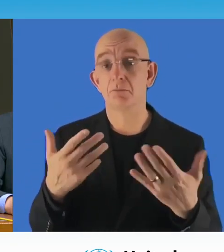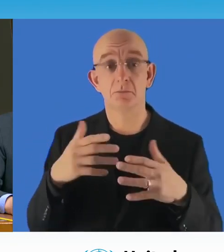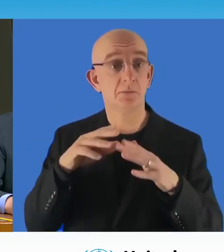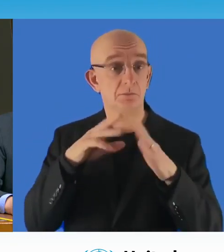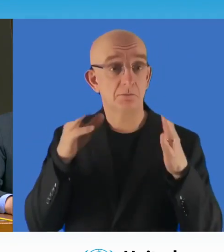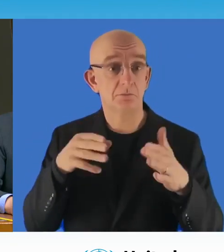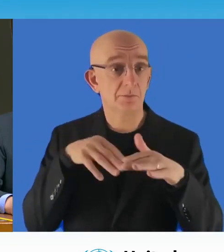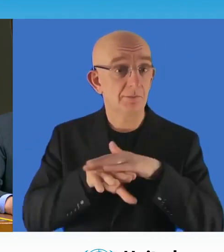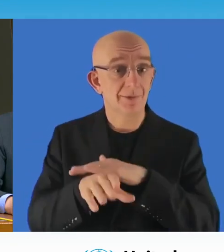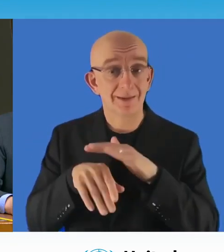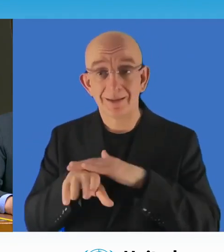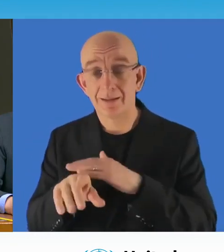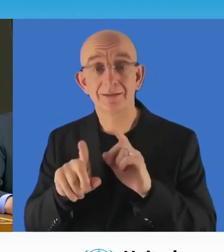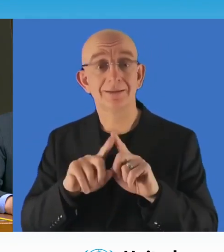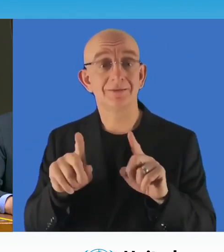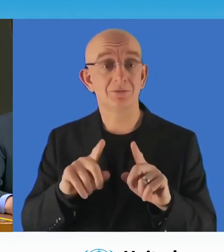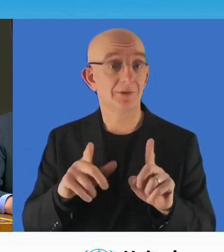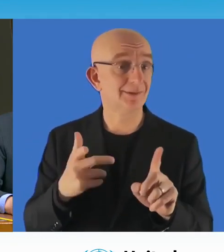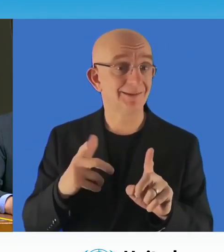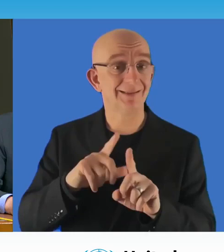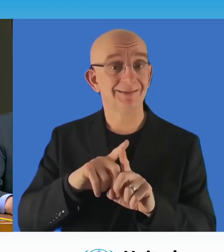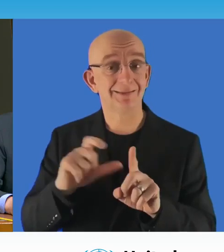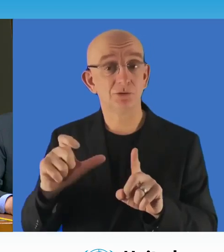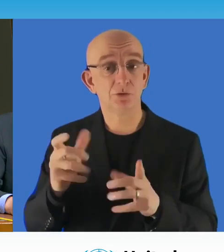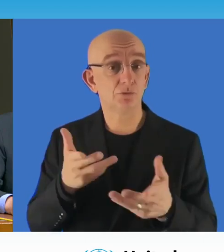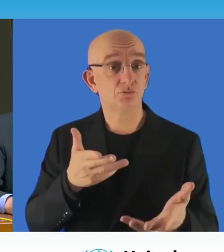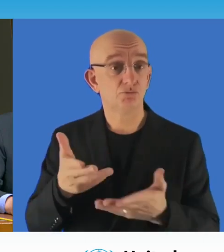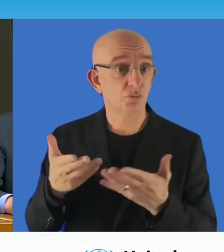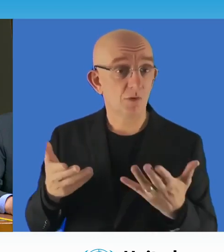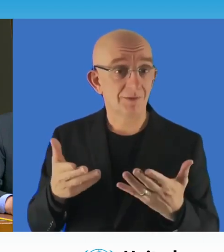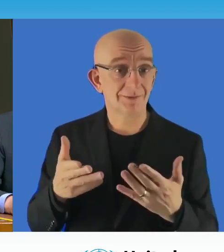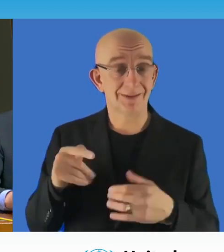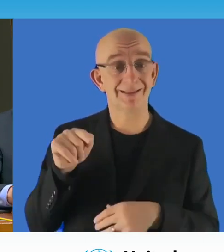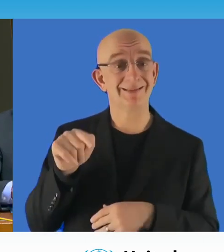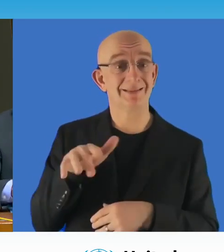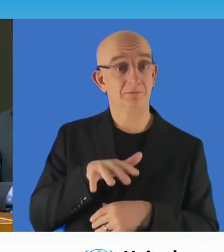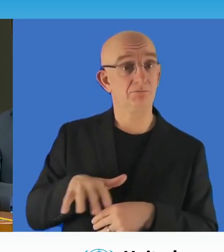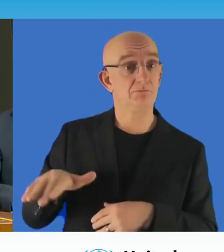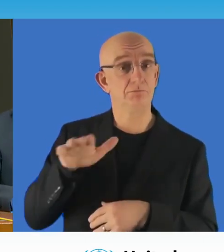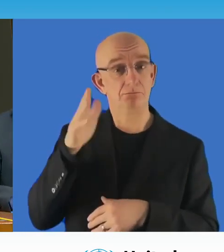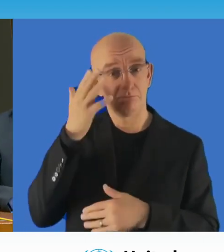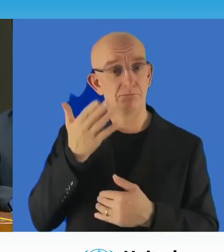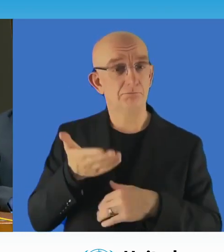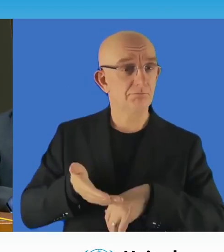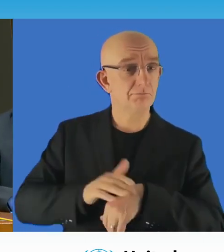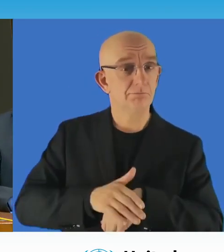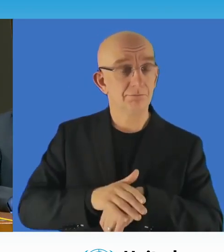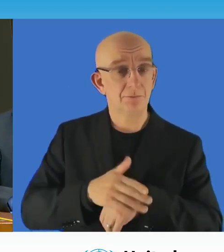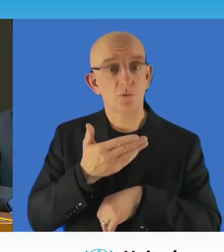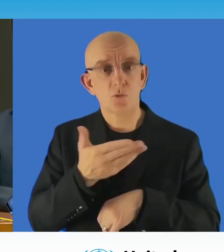of the crpd implementation efforts extensive training programs have been rolled out for